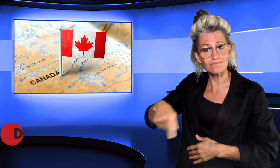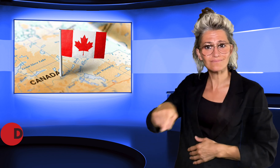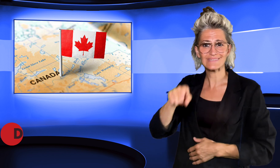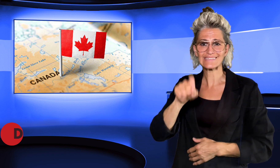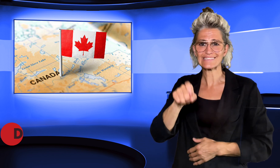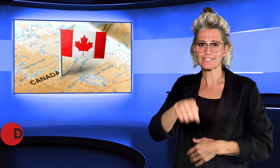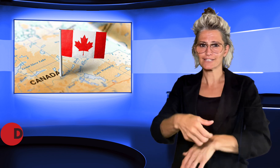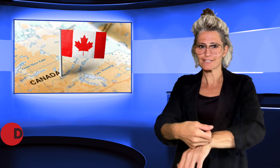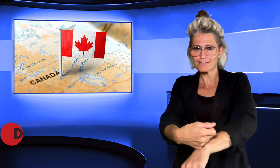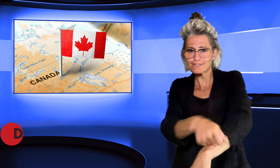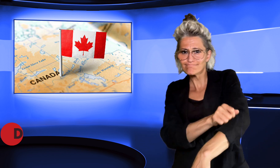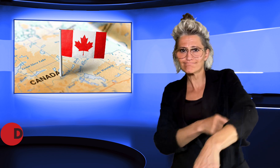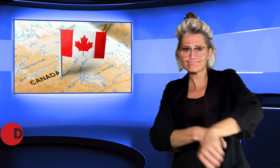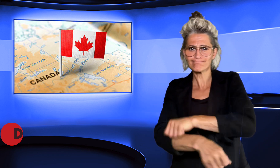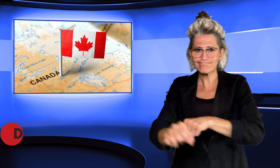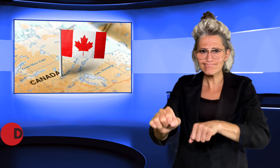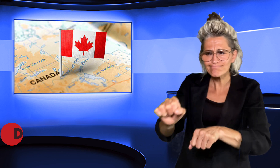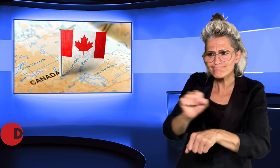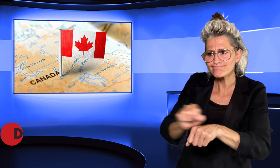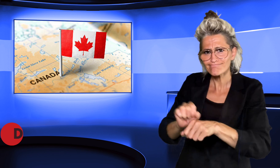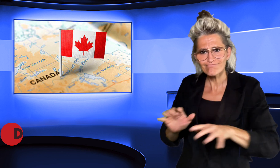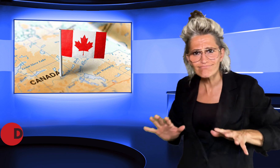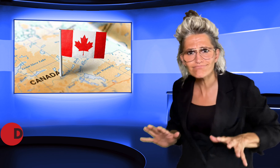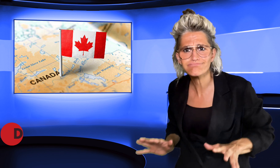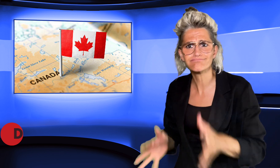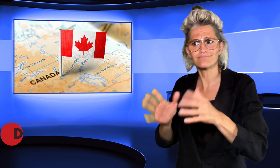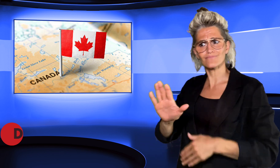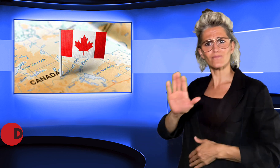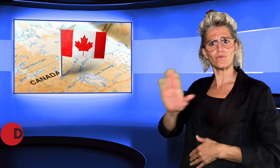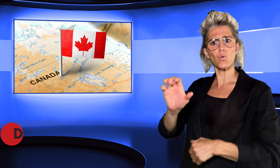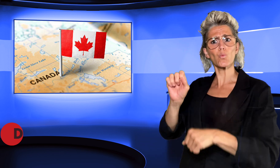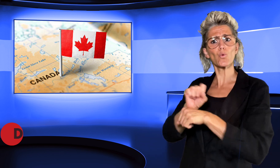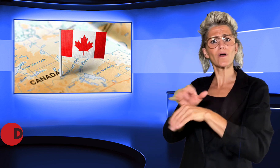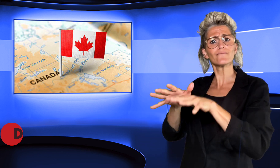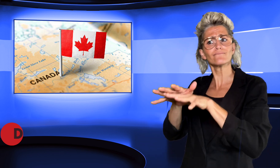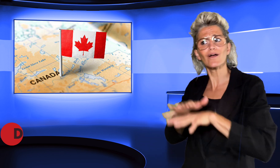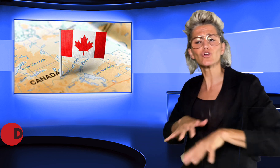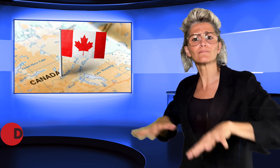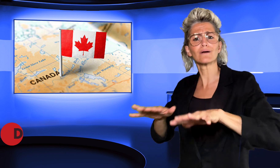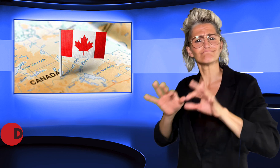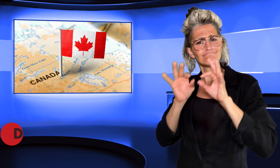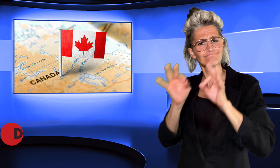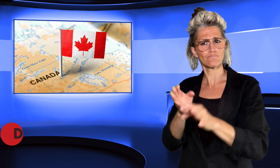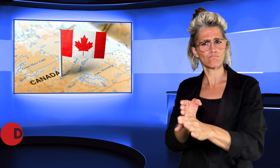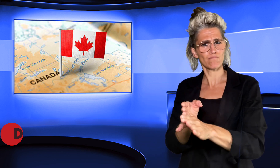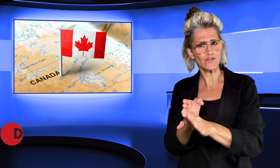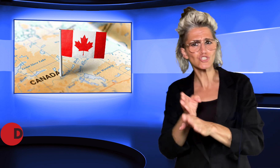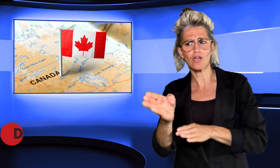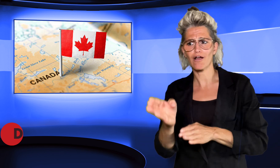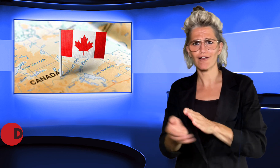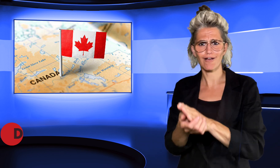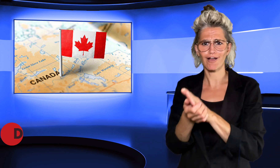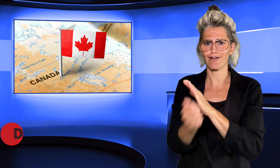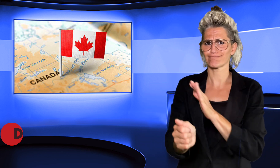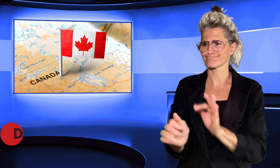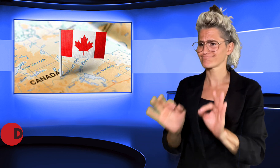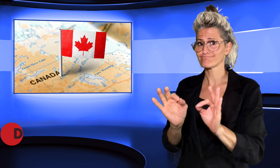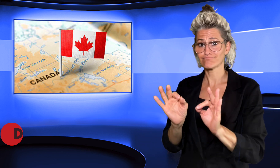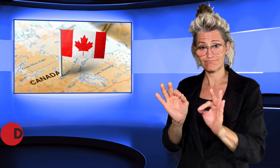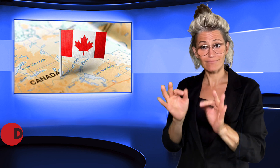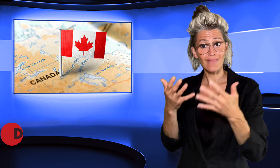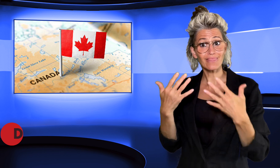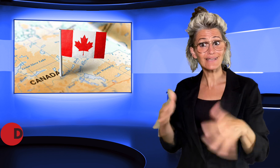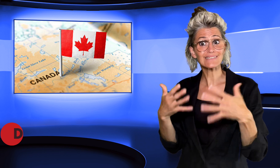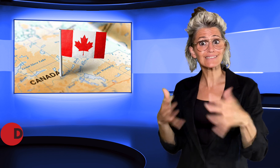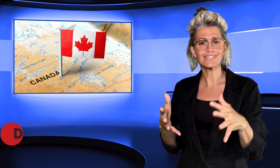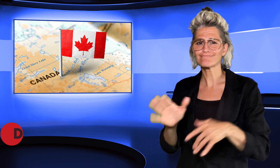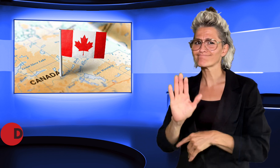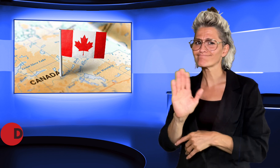to work to create an environment that is not only professionally competent